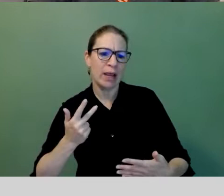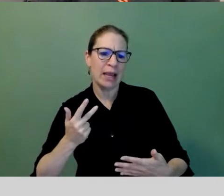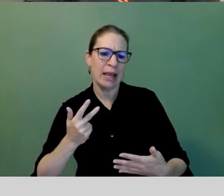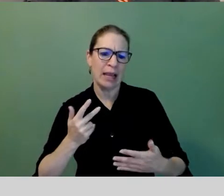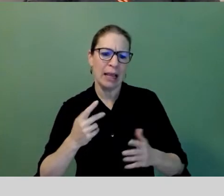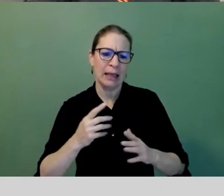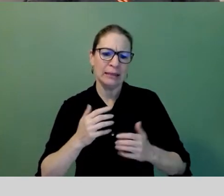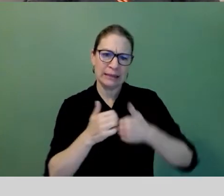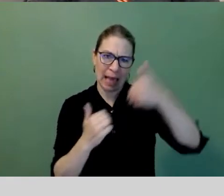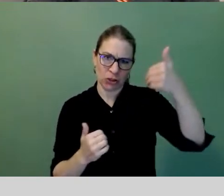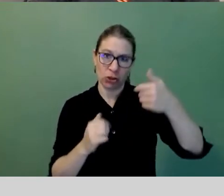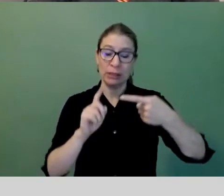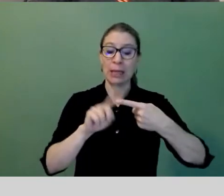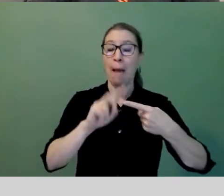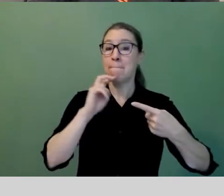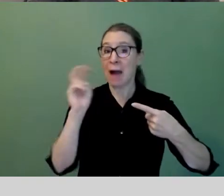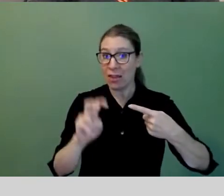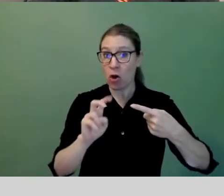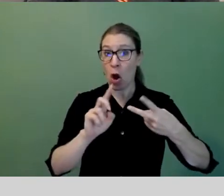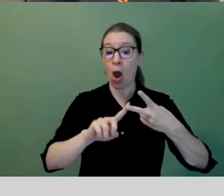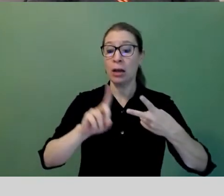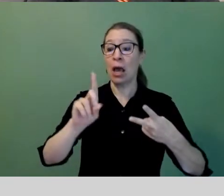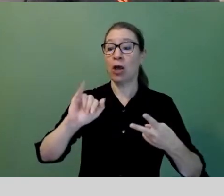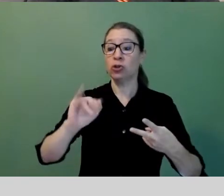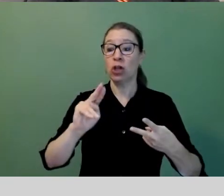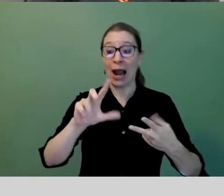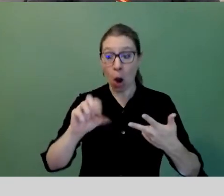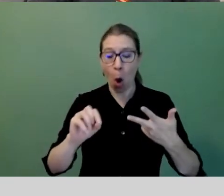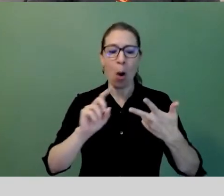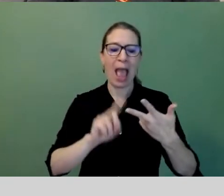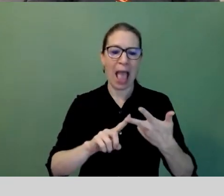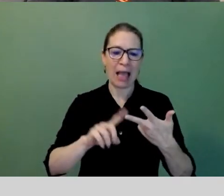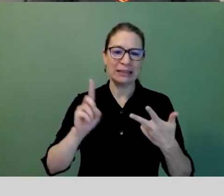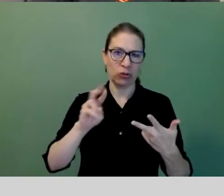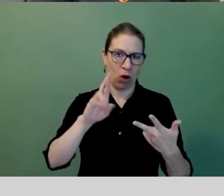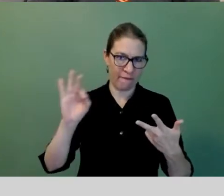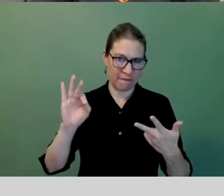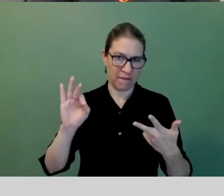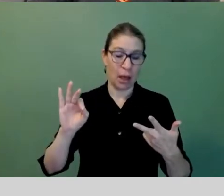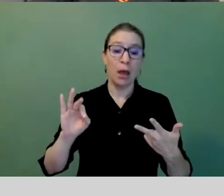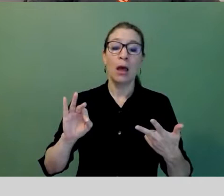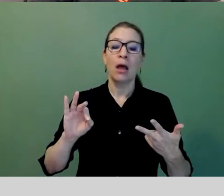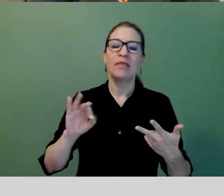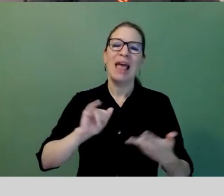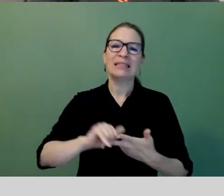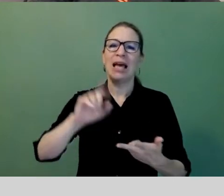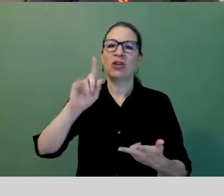Python, Django and Django REST Framework. Each filename consists of three parts.